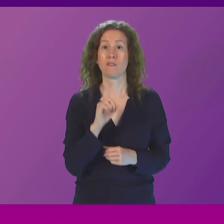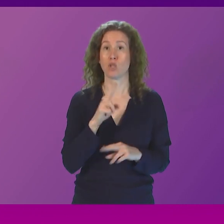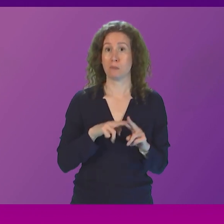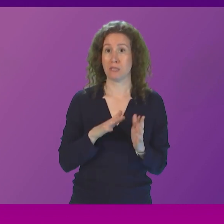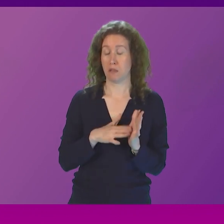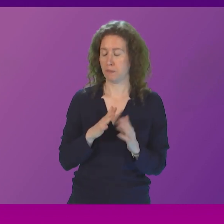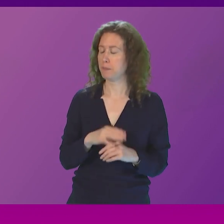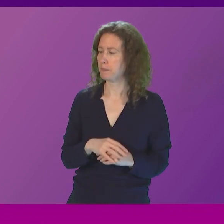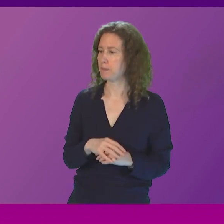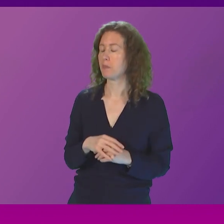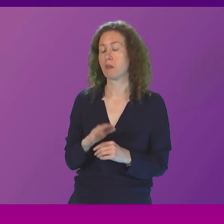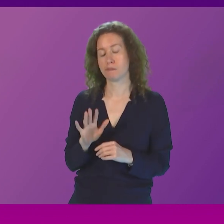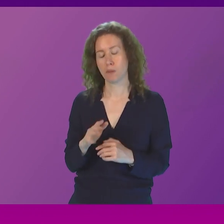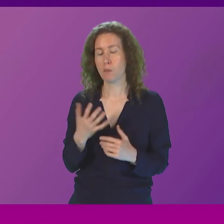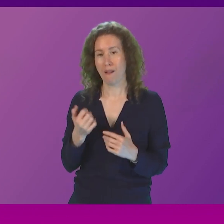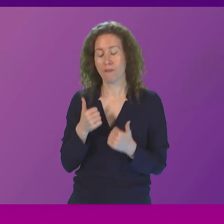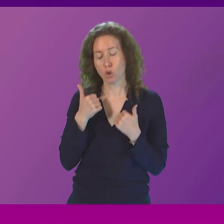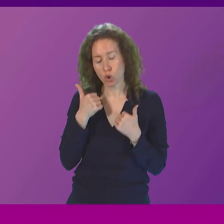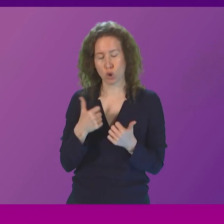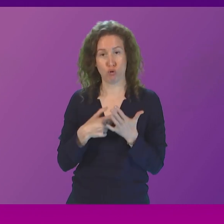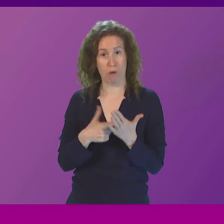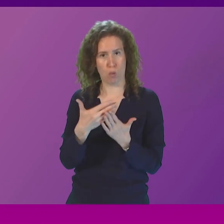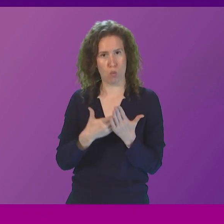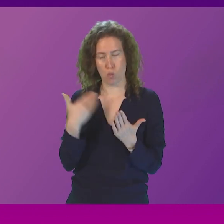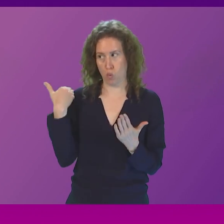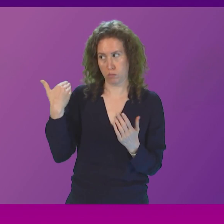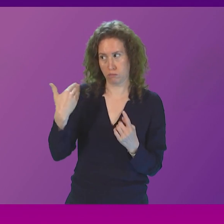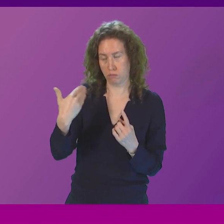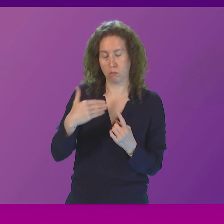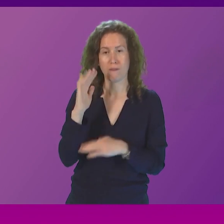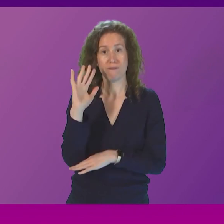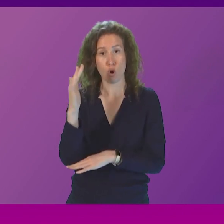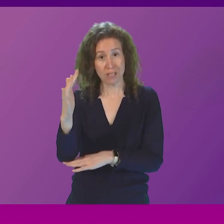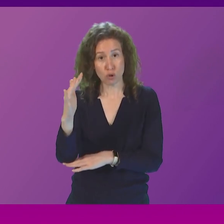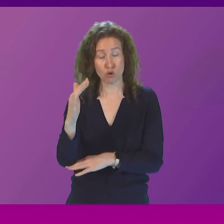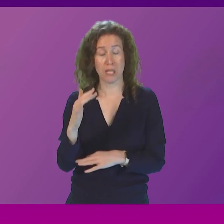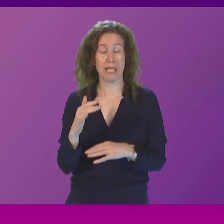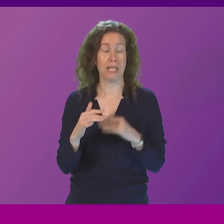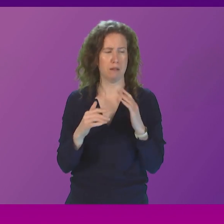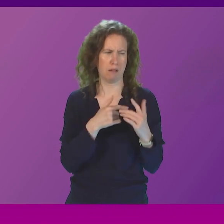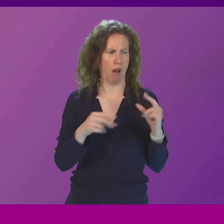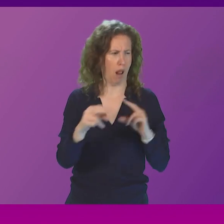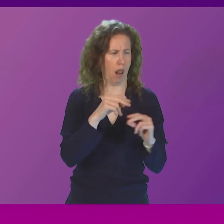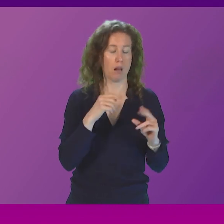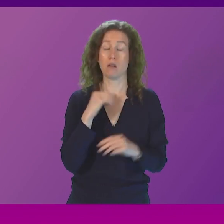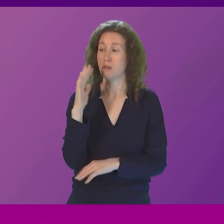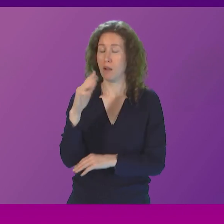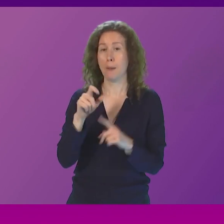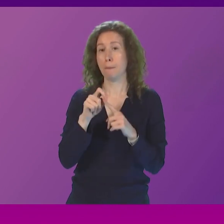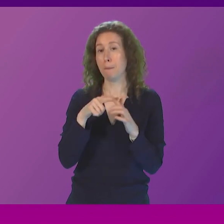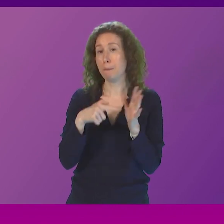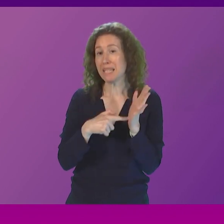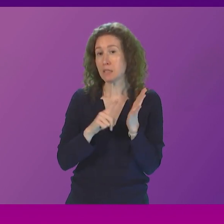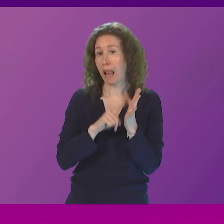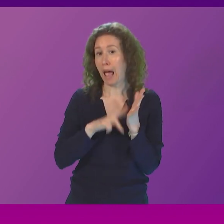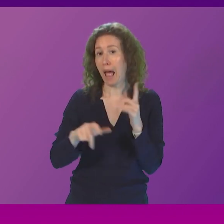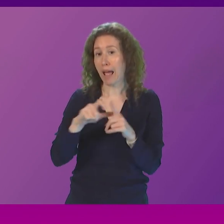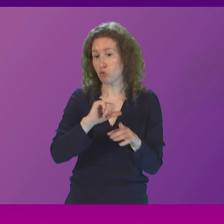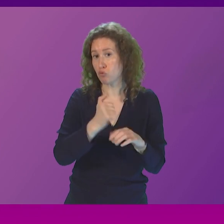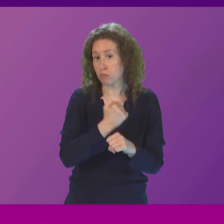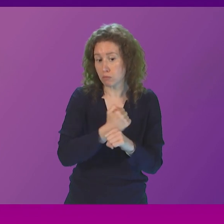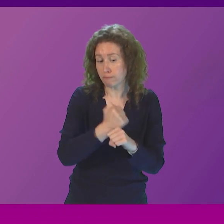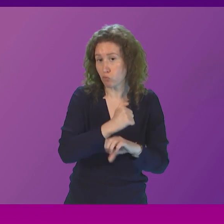We have an excellent record when it comes to forestry, peatland restoration and taking